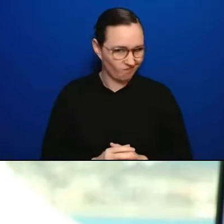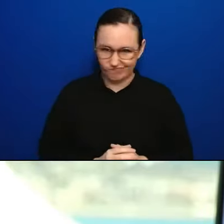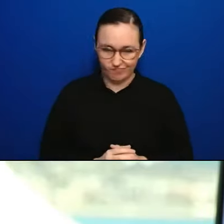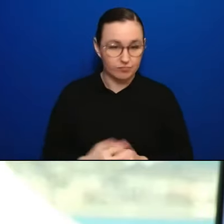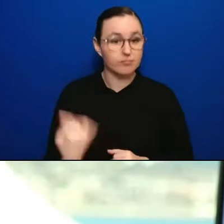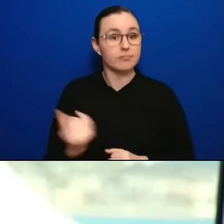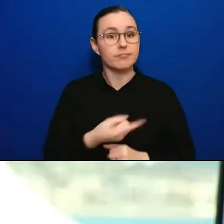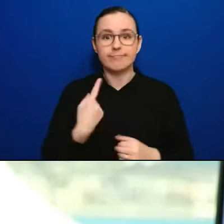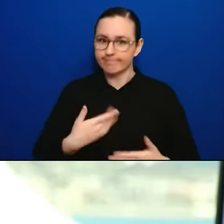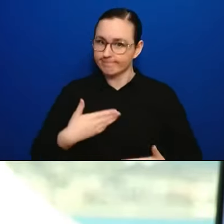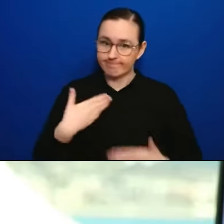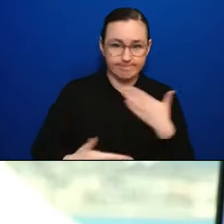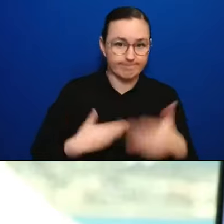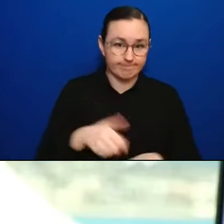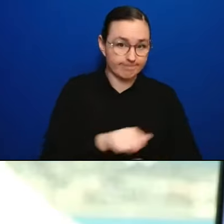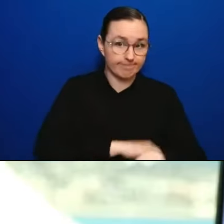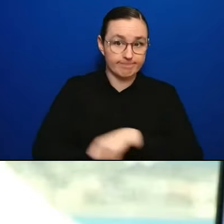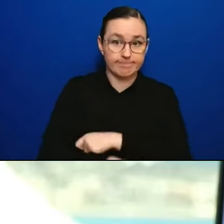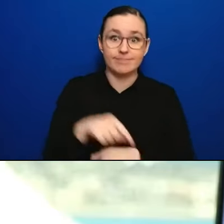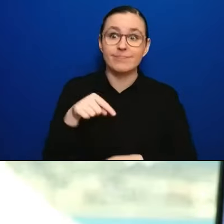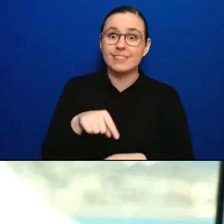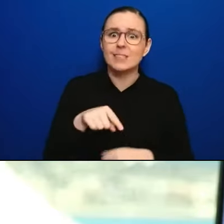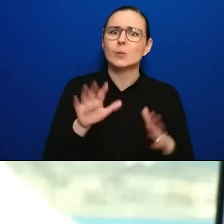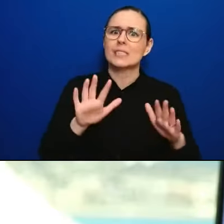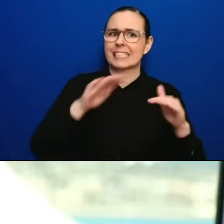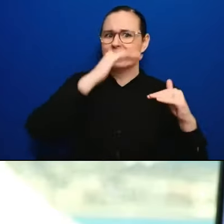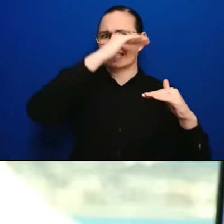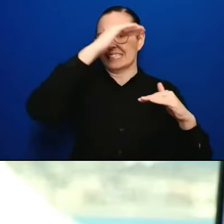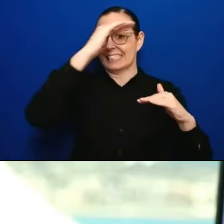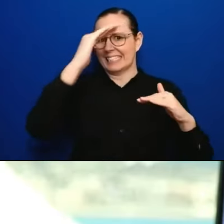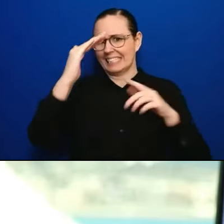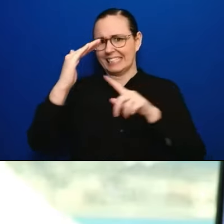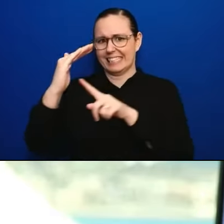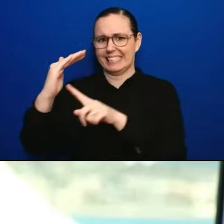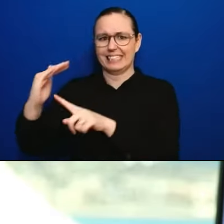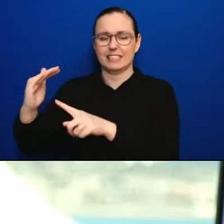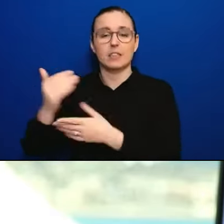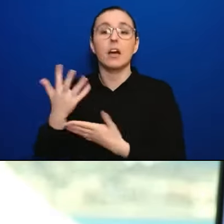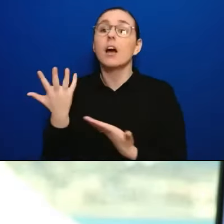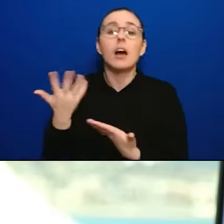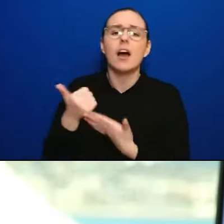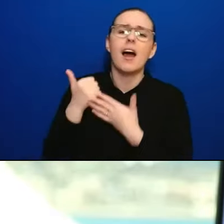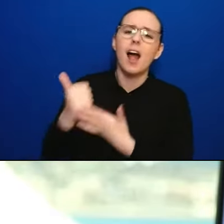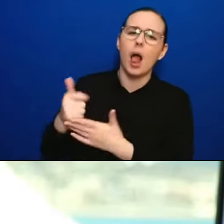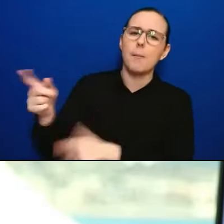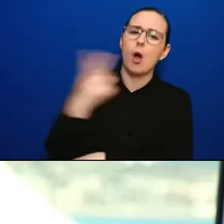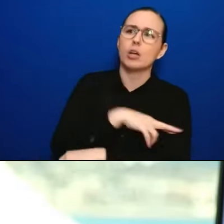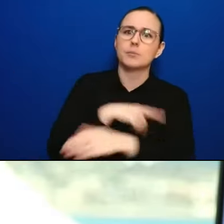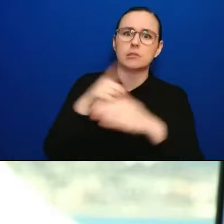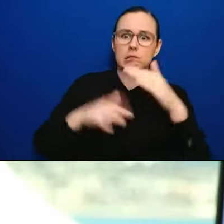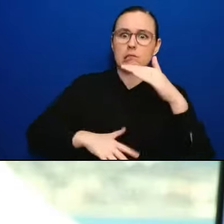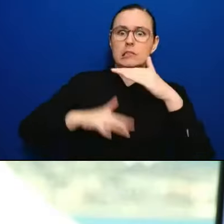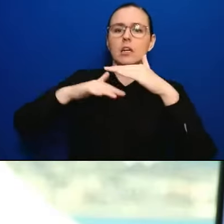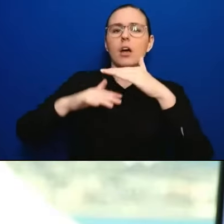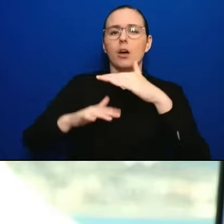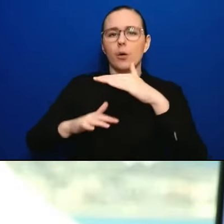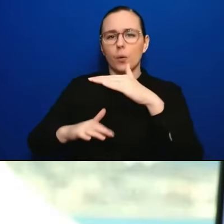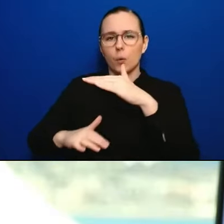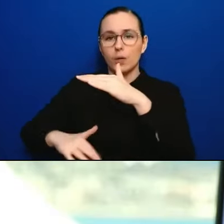We know our work is not done. We know this, too, that our